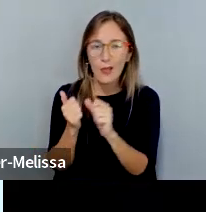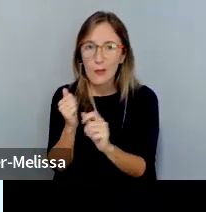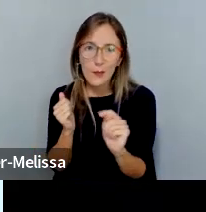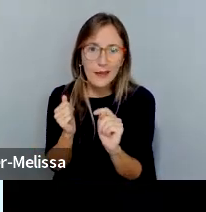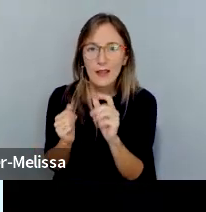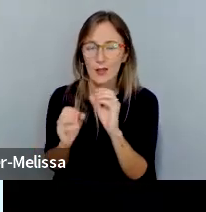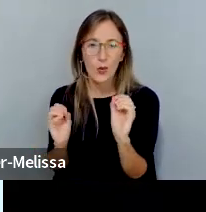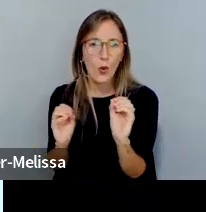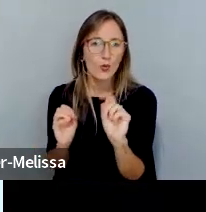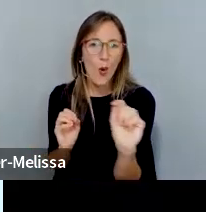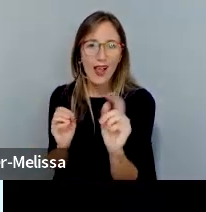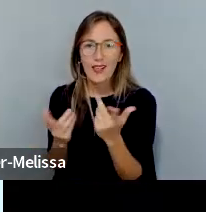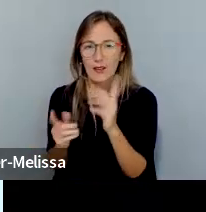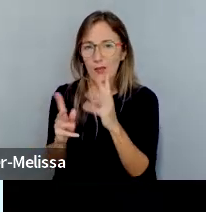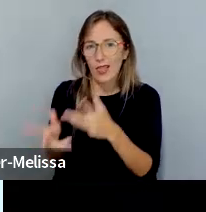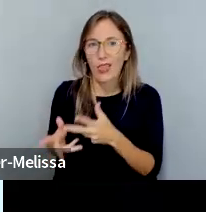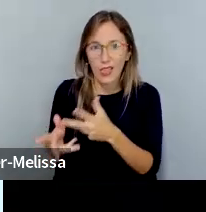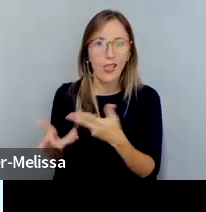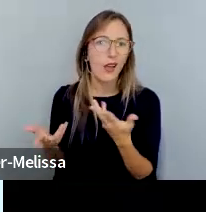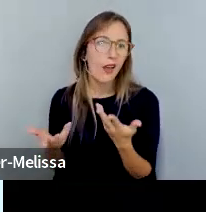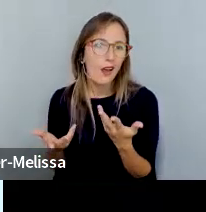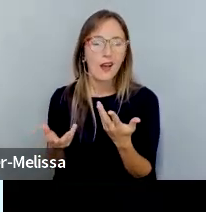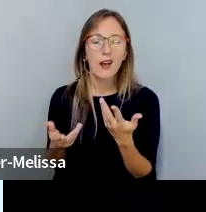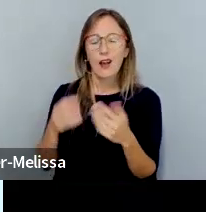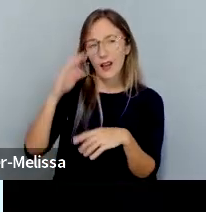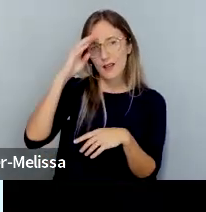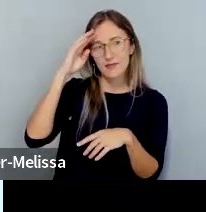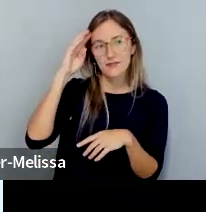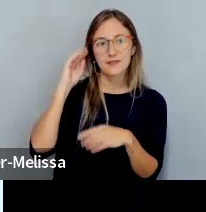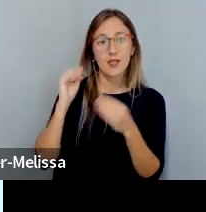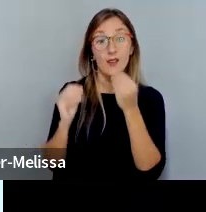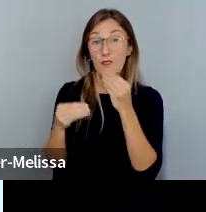walking around naked. You could be lying in your own waste. People could